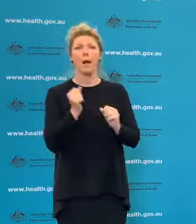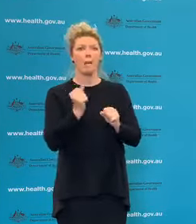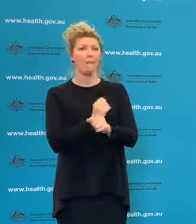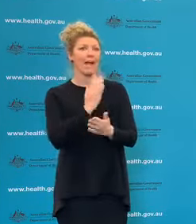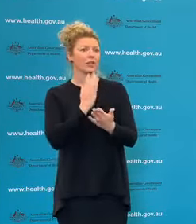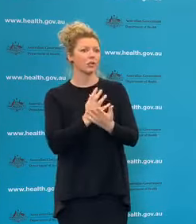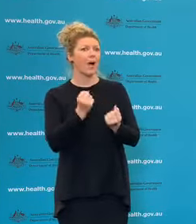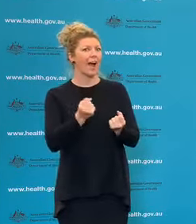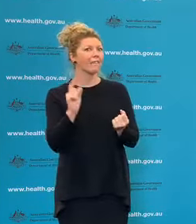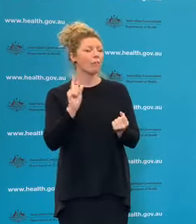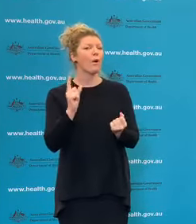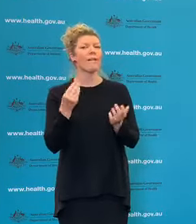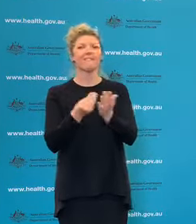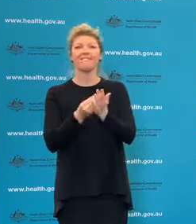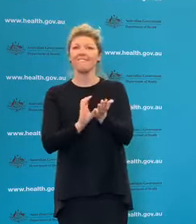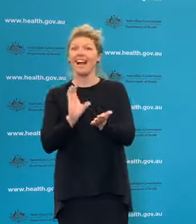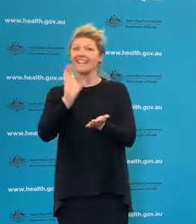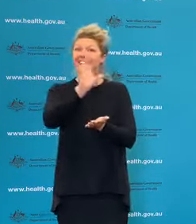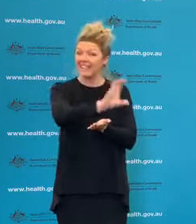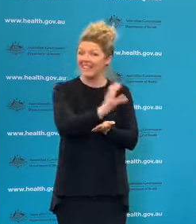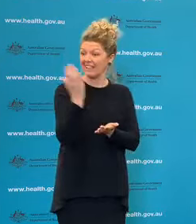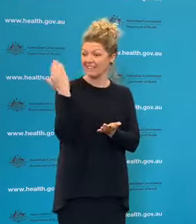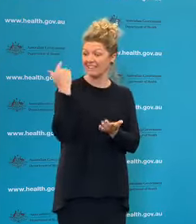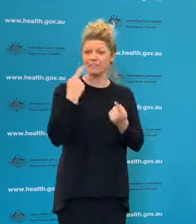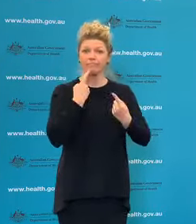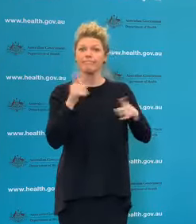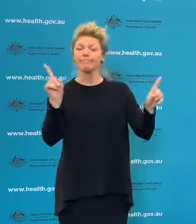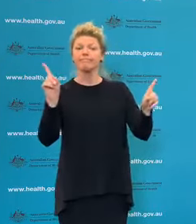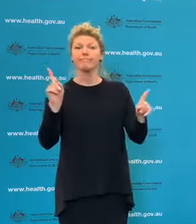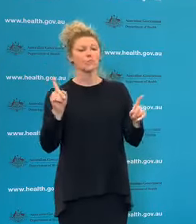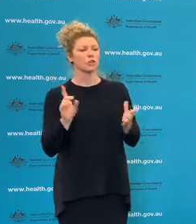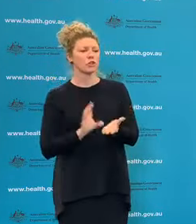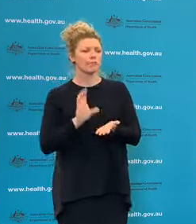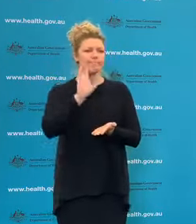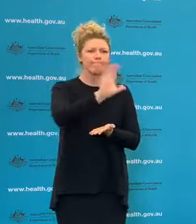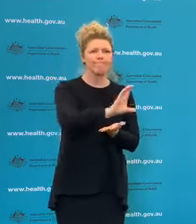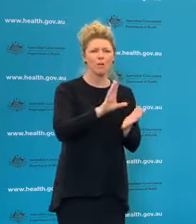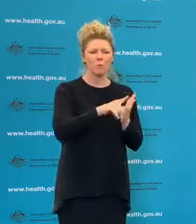last week in order to support and recognise the additional cost that these